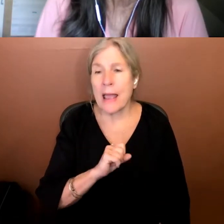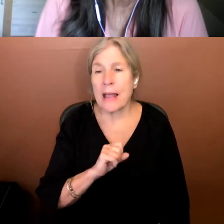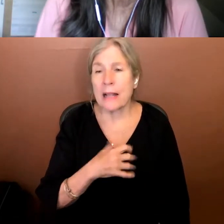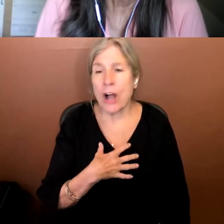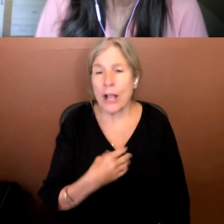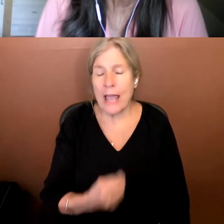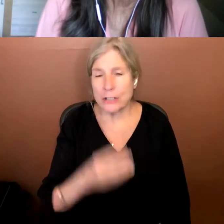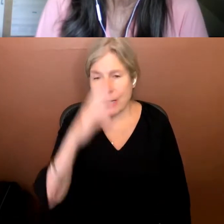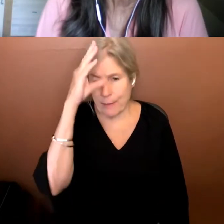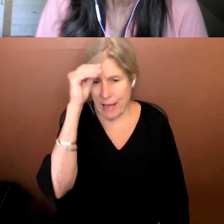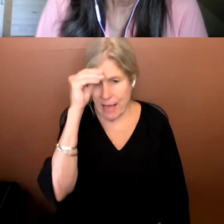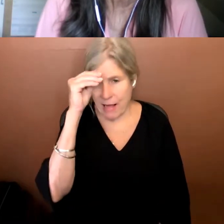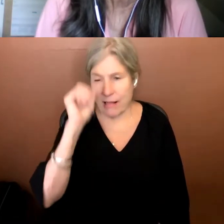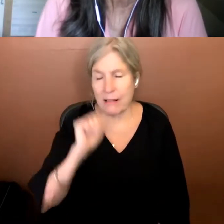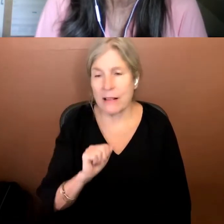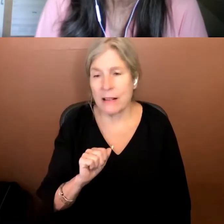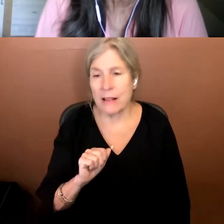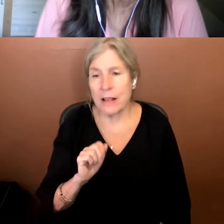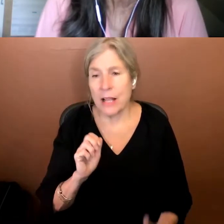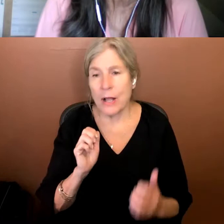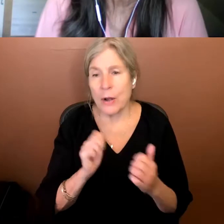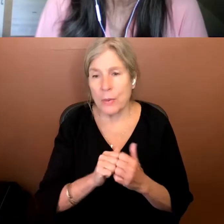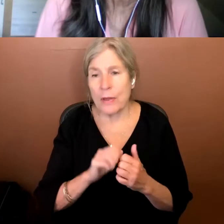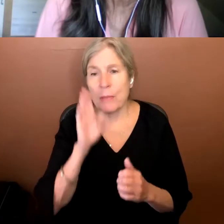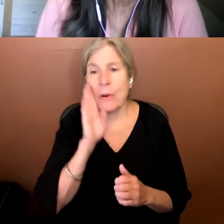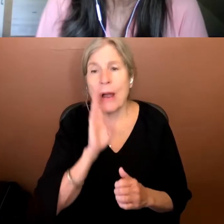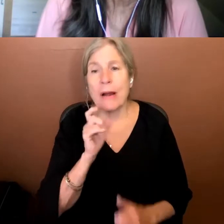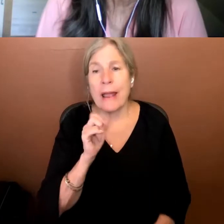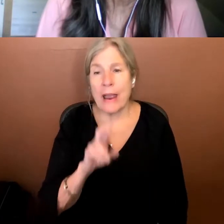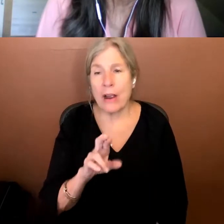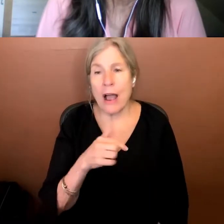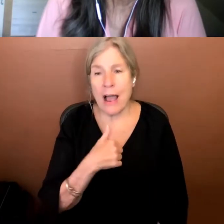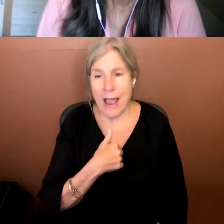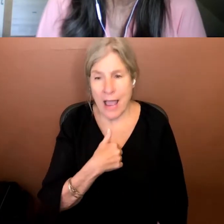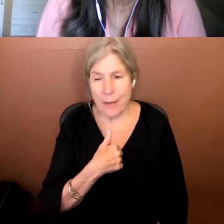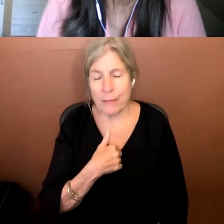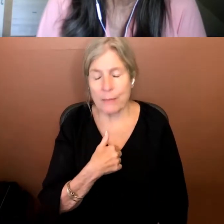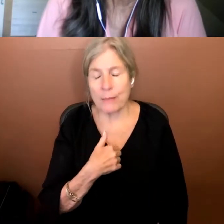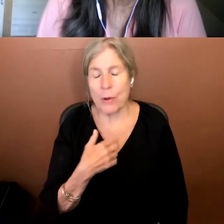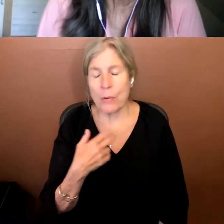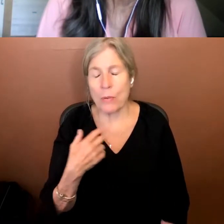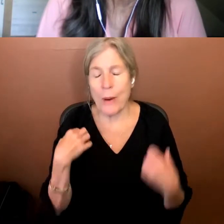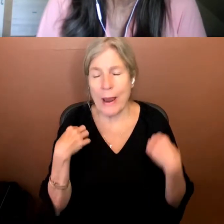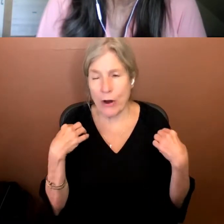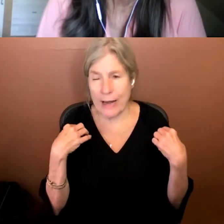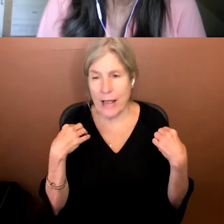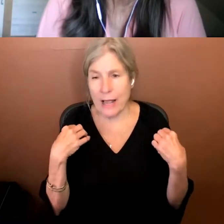male with brown hair. I am wearing a business casual